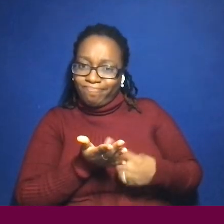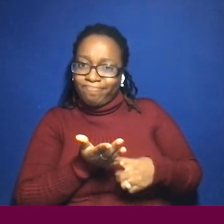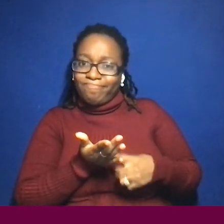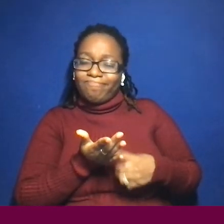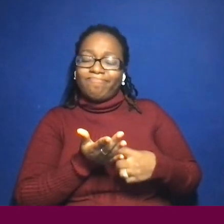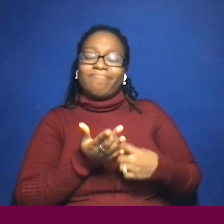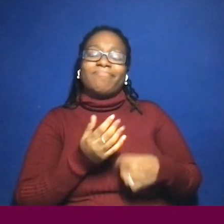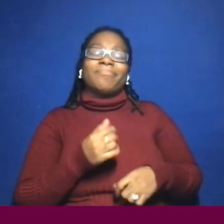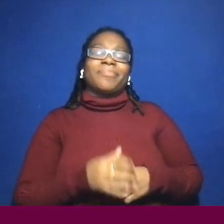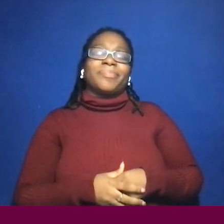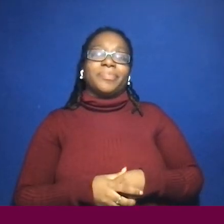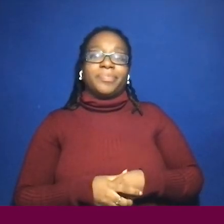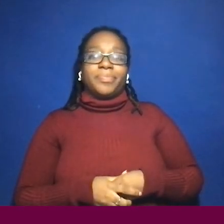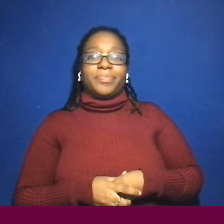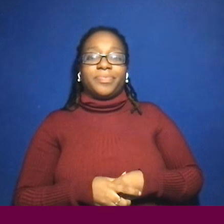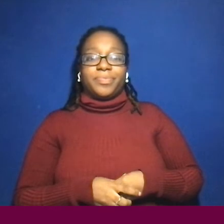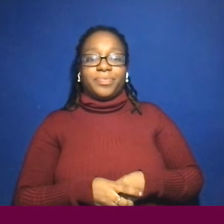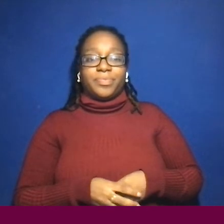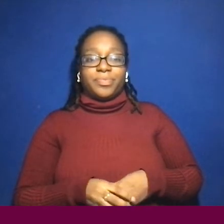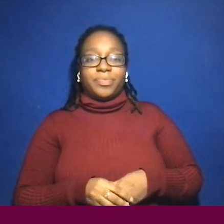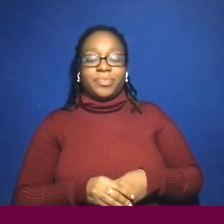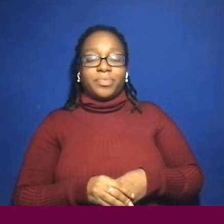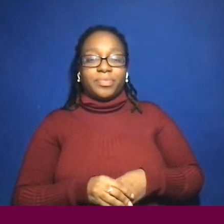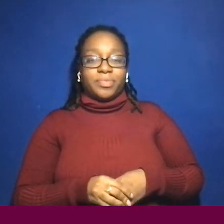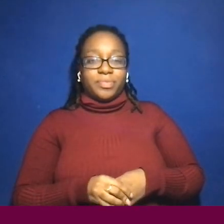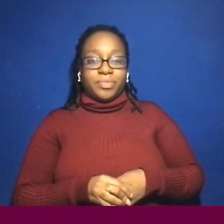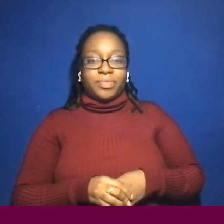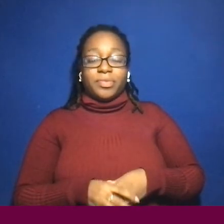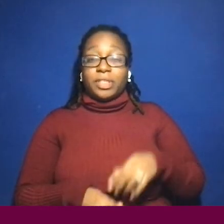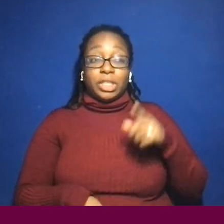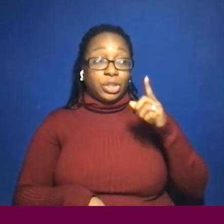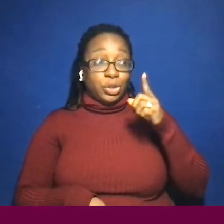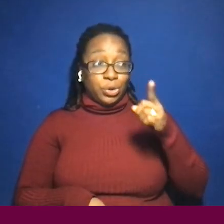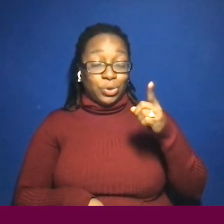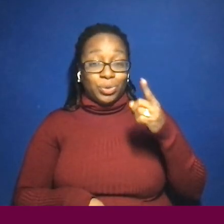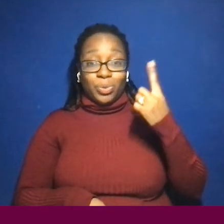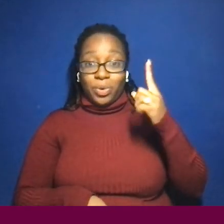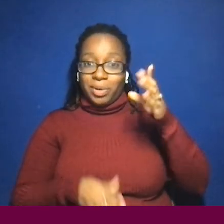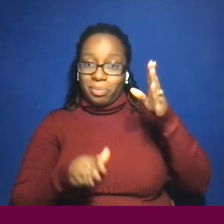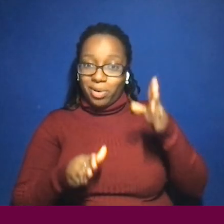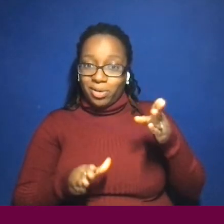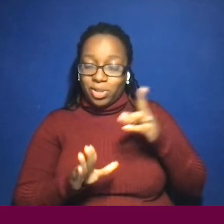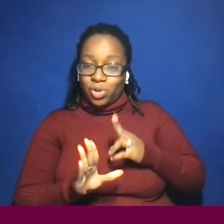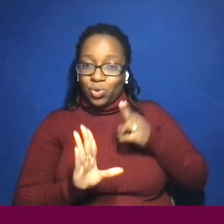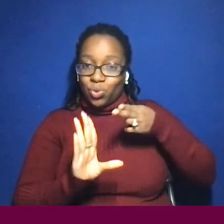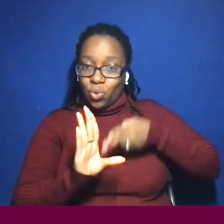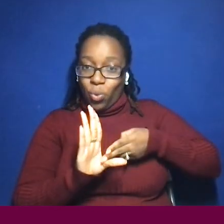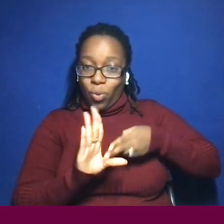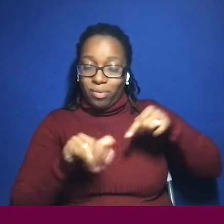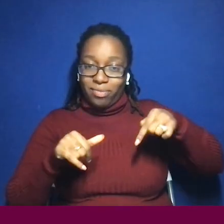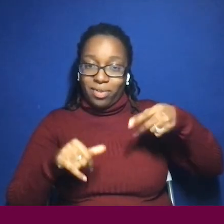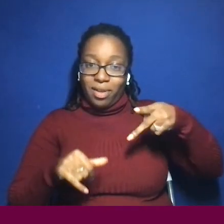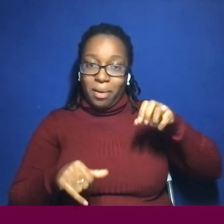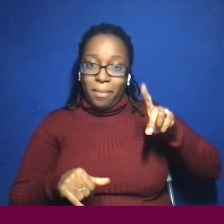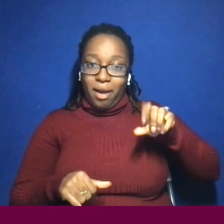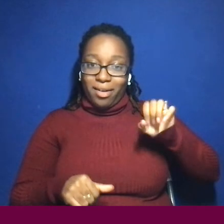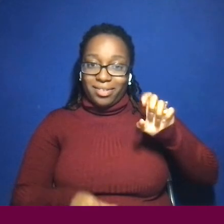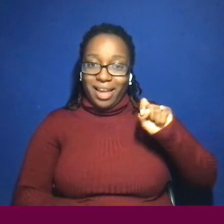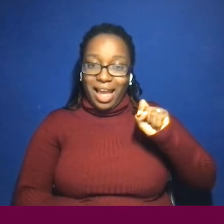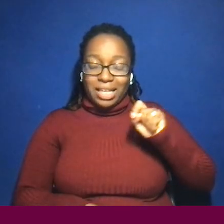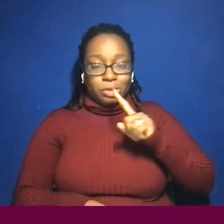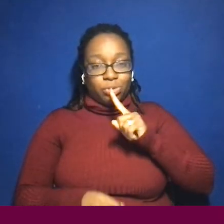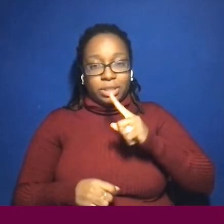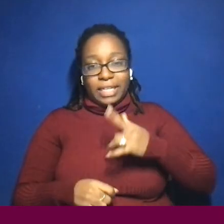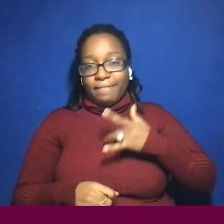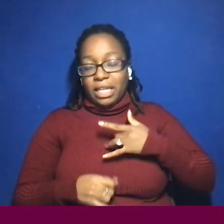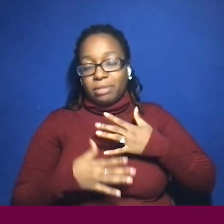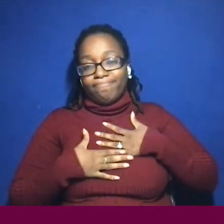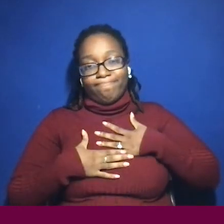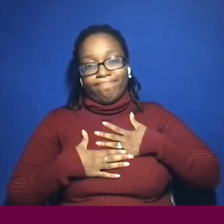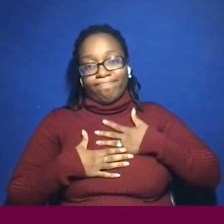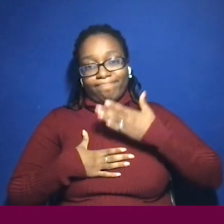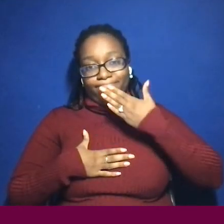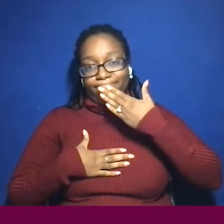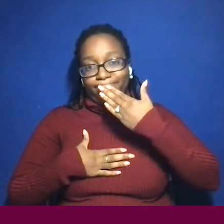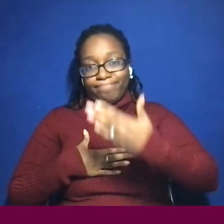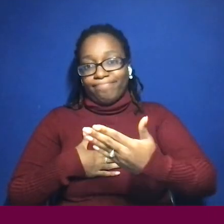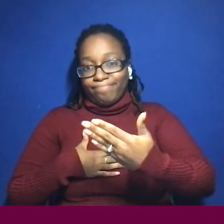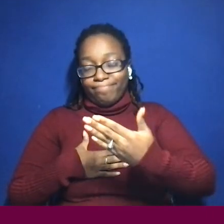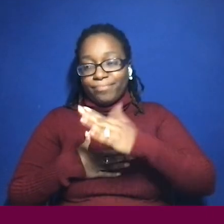And having you be a part of our podcasts, it means so much to me, Sheri. And your work,